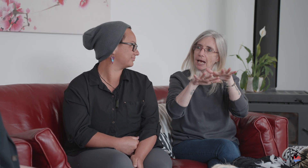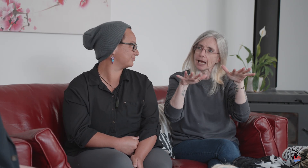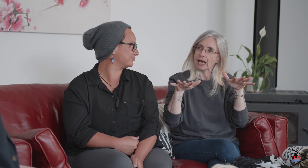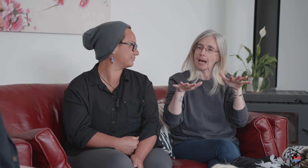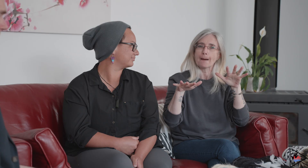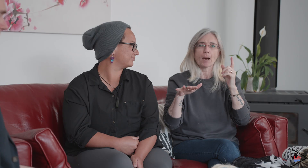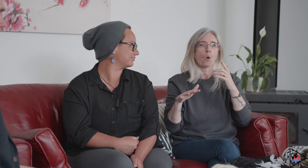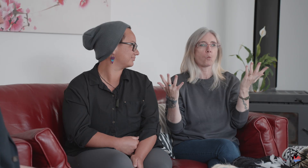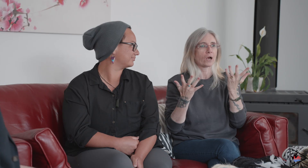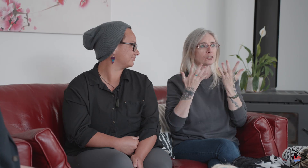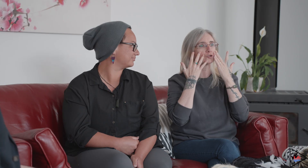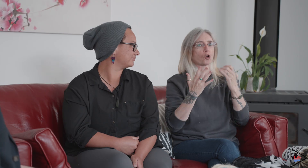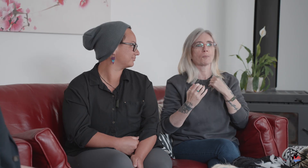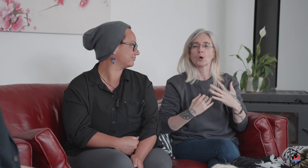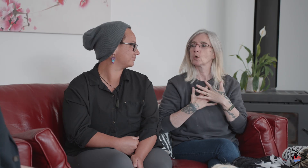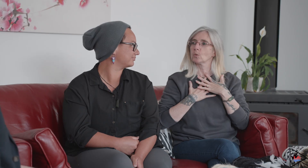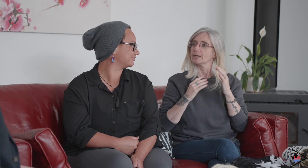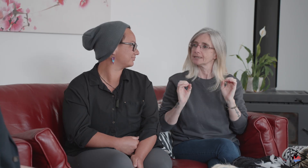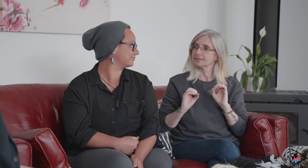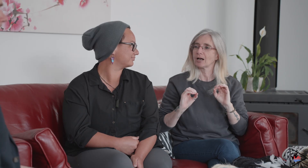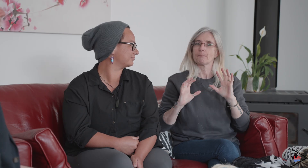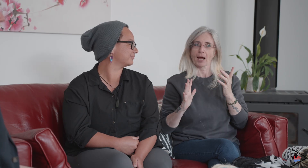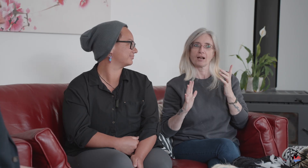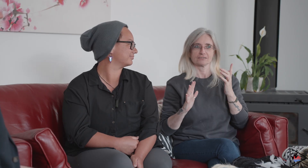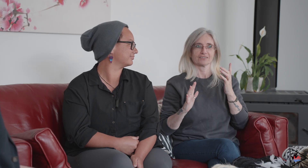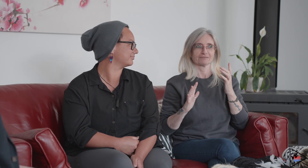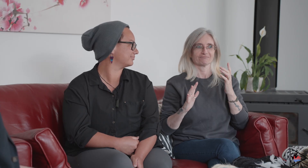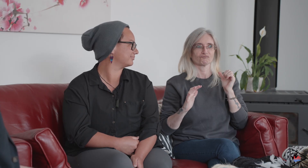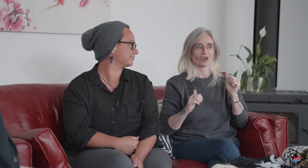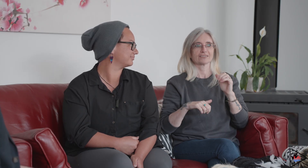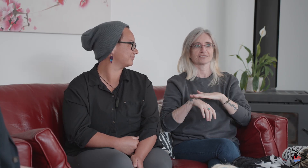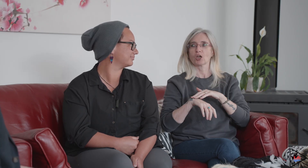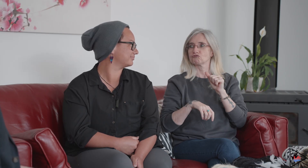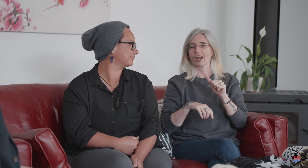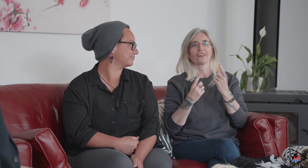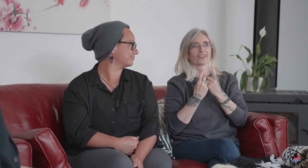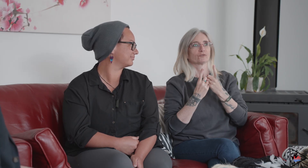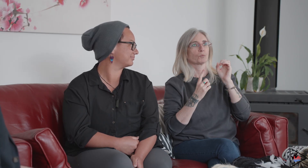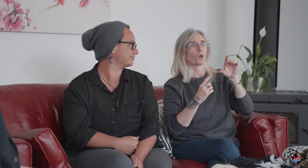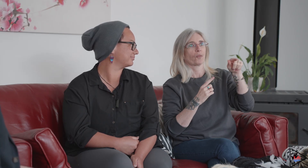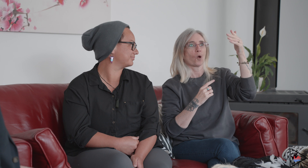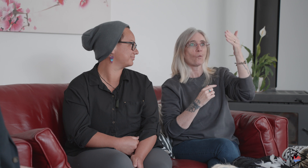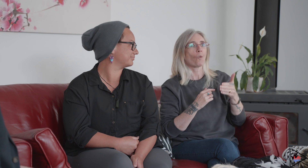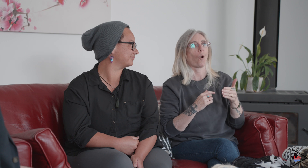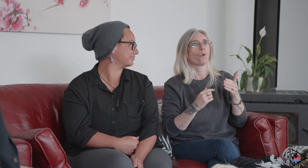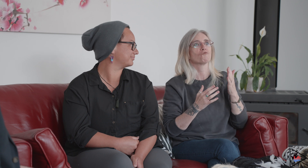When you go into Te Wānaga o Aotearoa, it looked a little bit plain and so it was that was